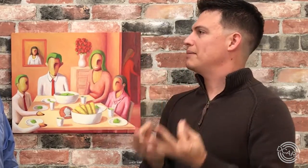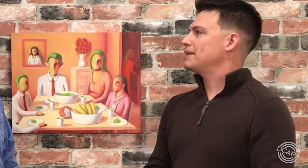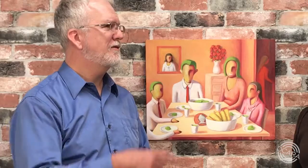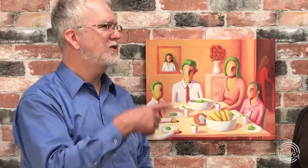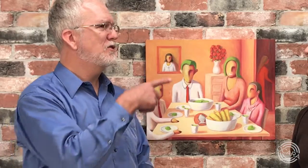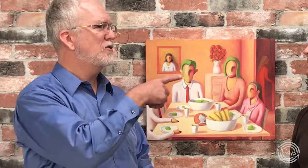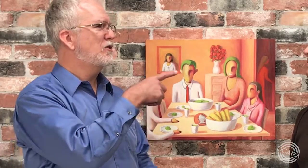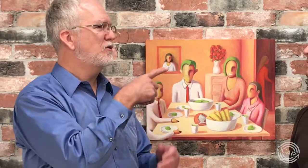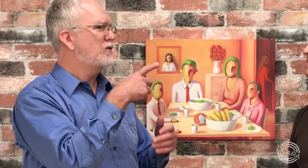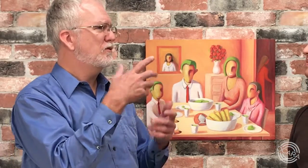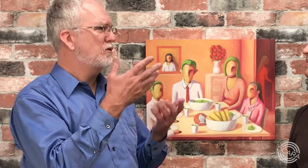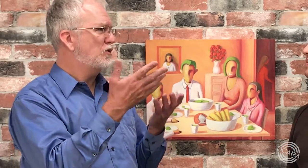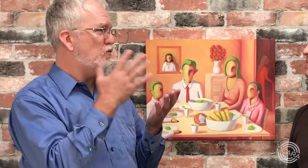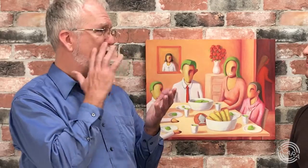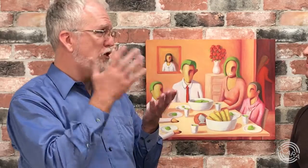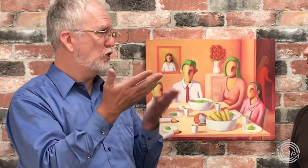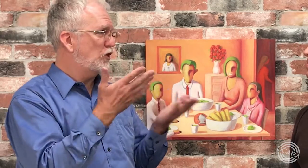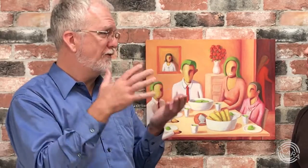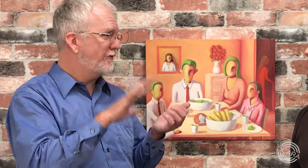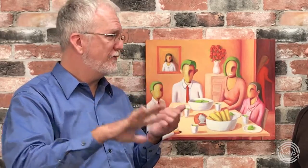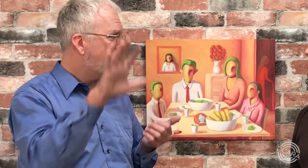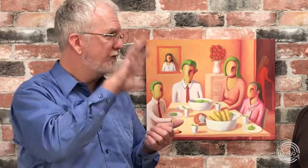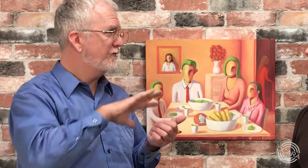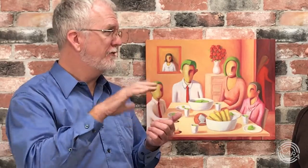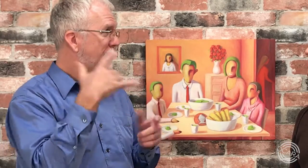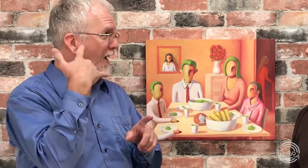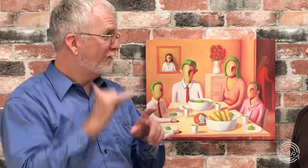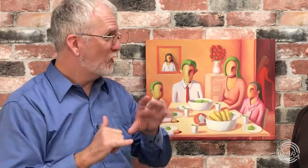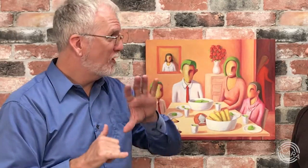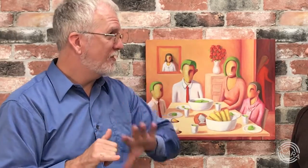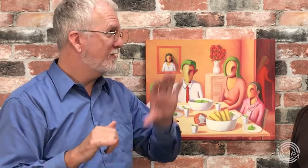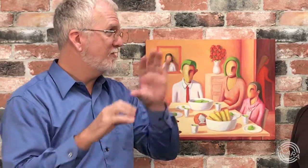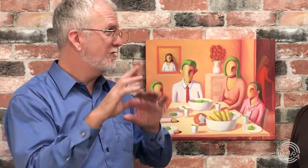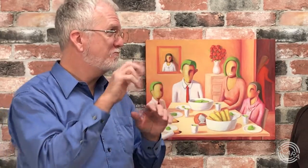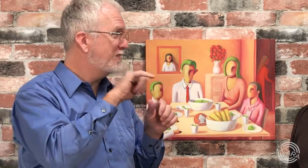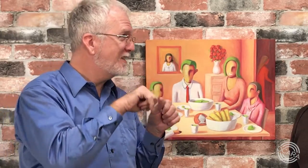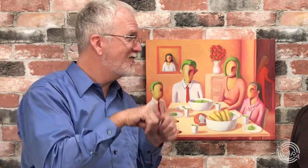Ray: Will you be providing services all over California? Or just in the Bay Area?